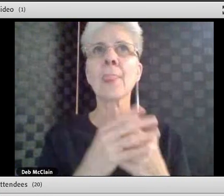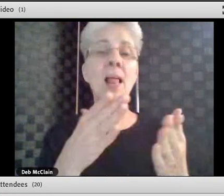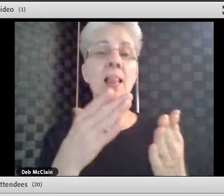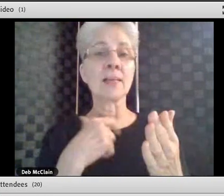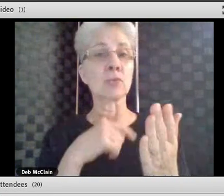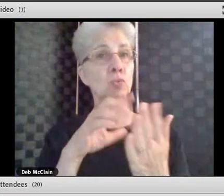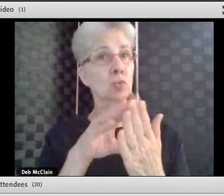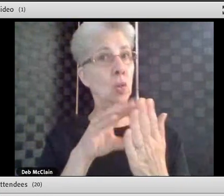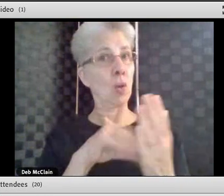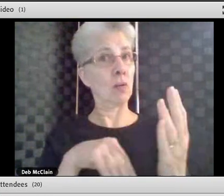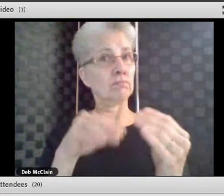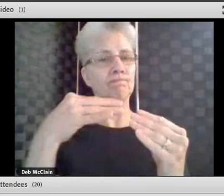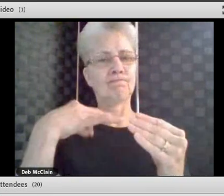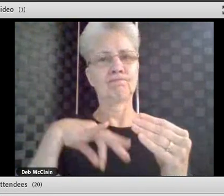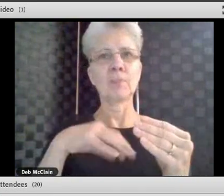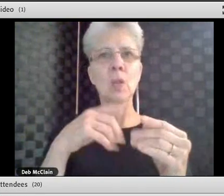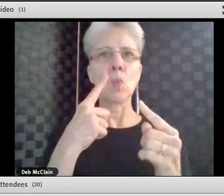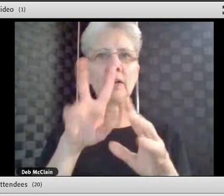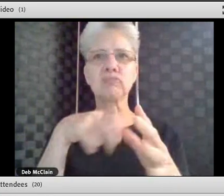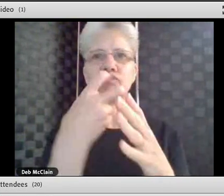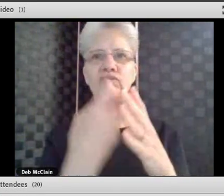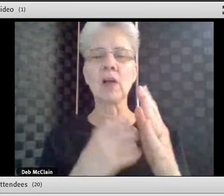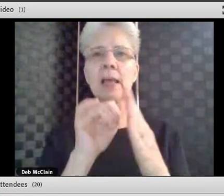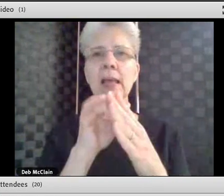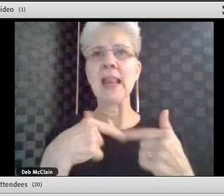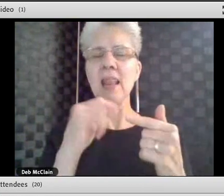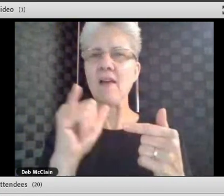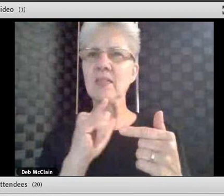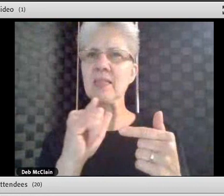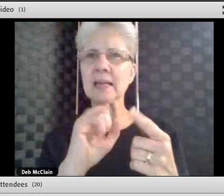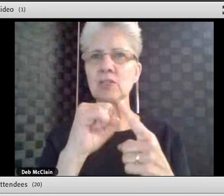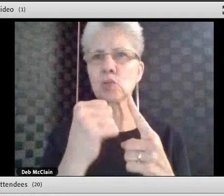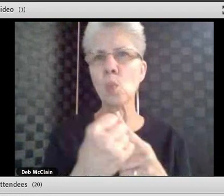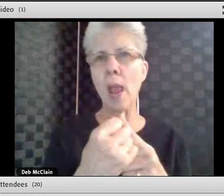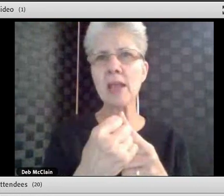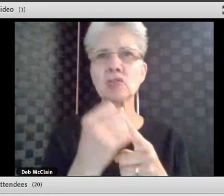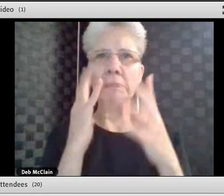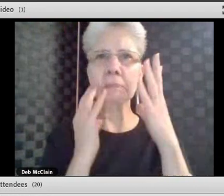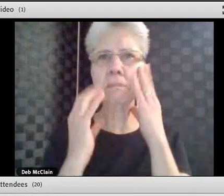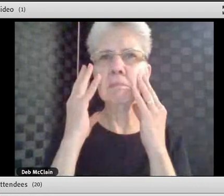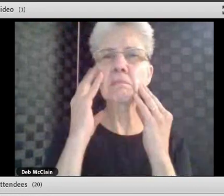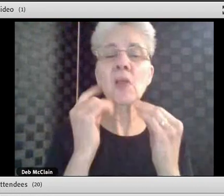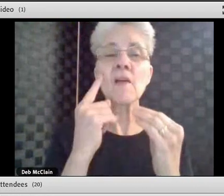You know, we can actually immerse ourself in lifelike situations. For instance, UPS is now providing